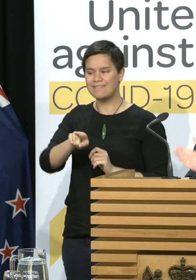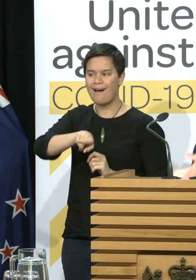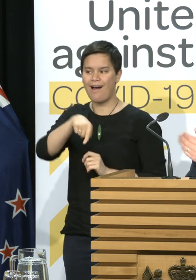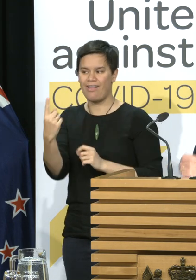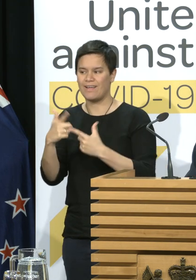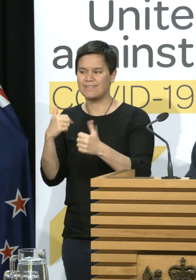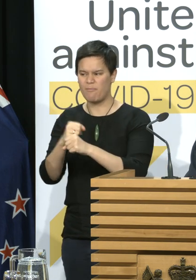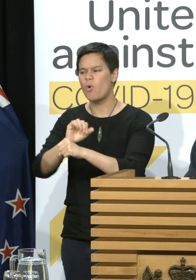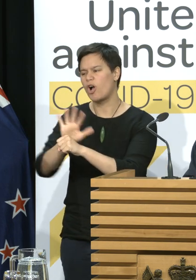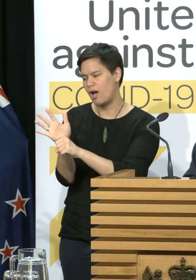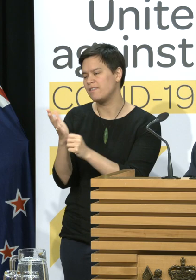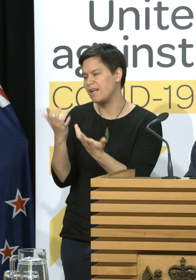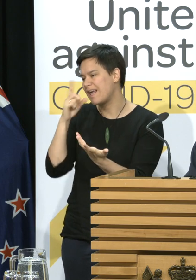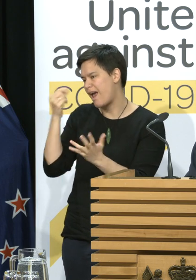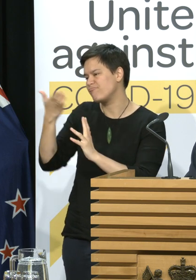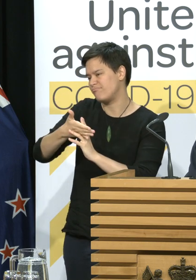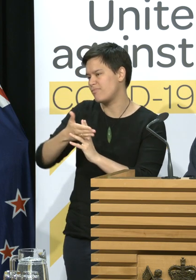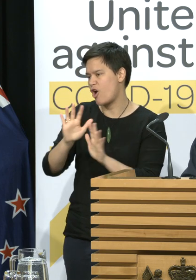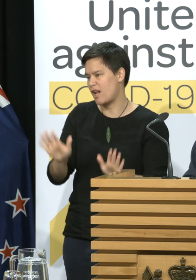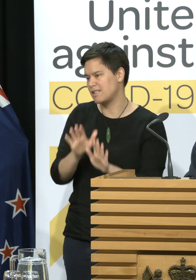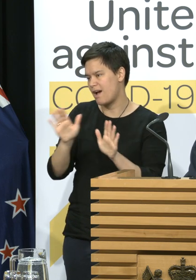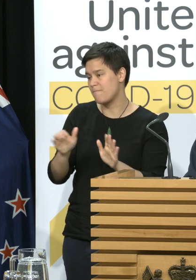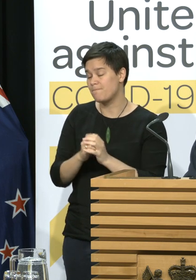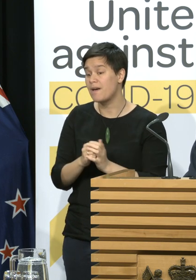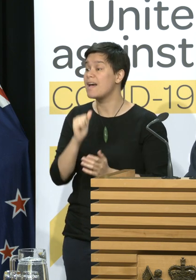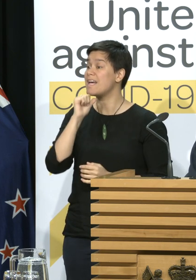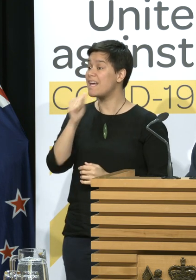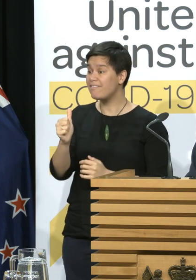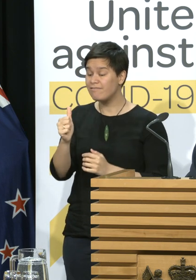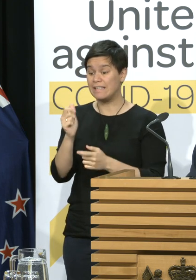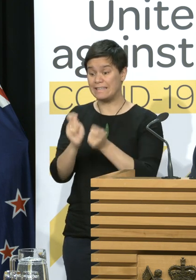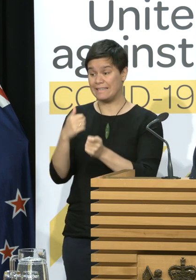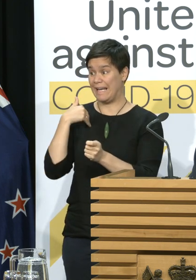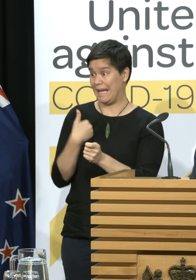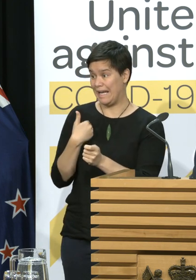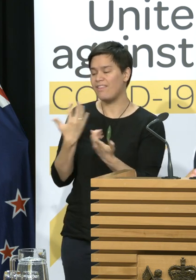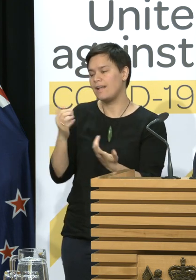they waited for tests. And then depending on the results of those tests, done what's been asked. The last question.